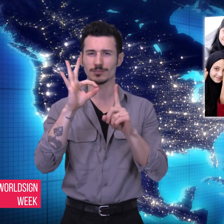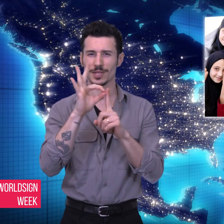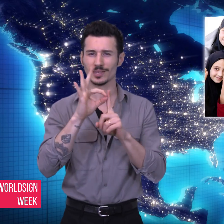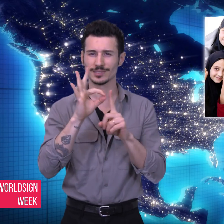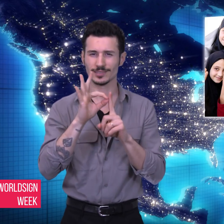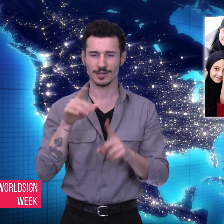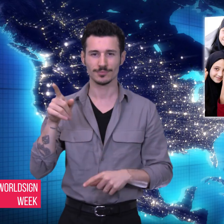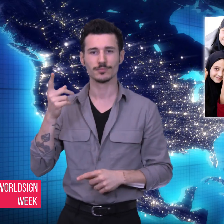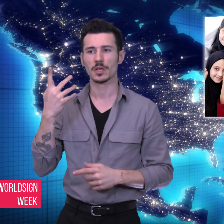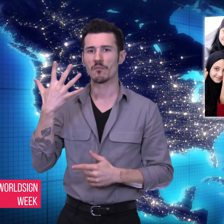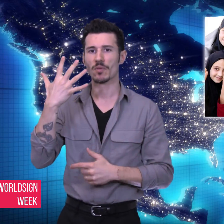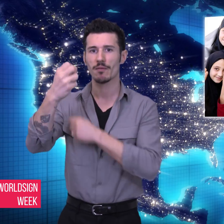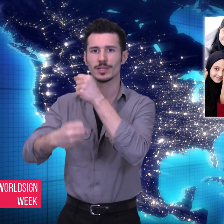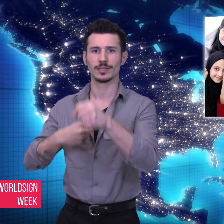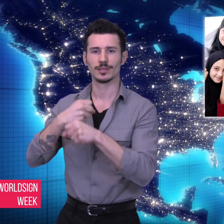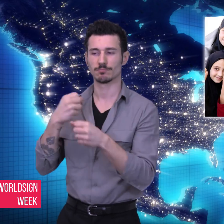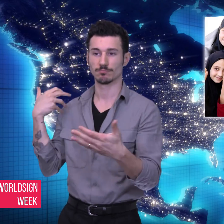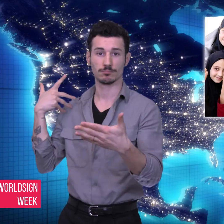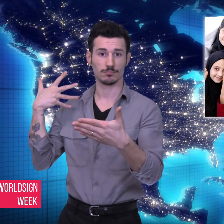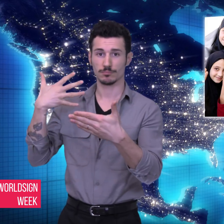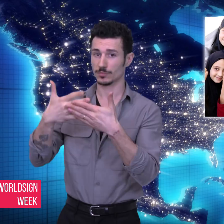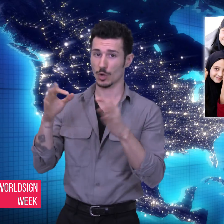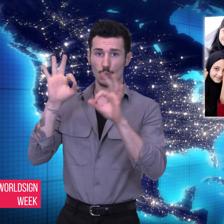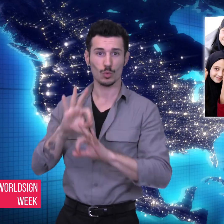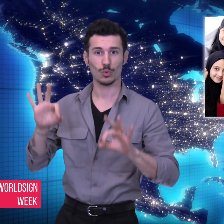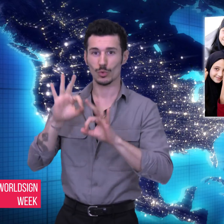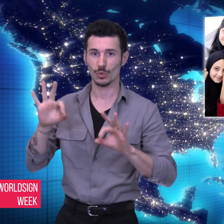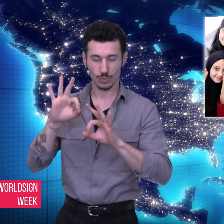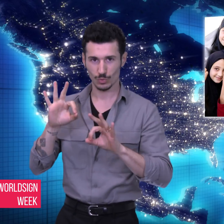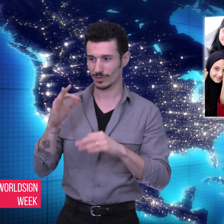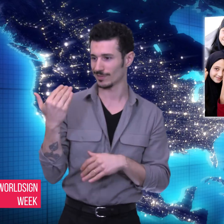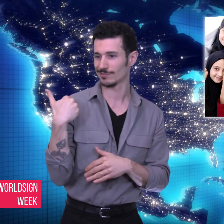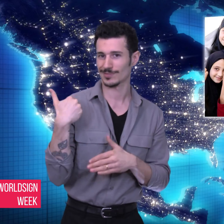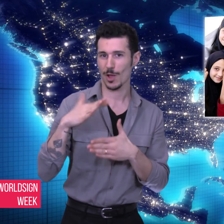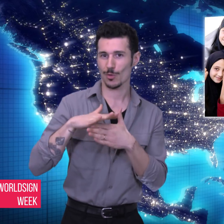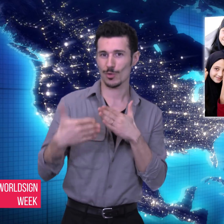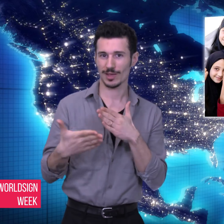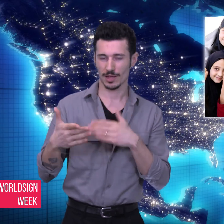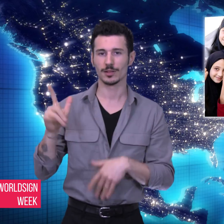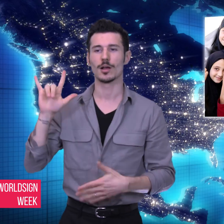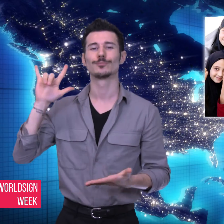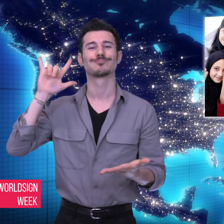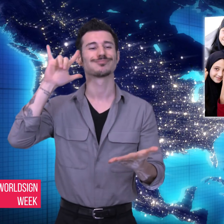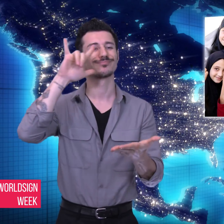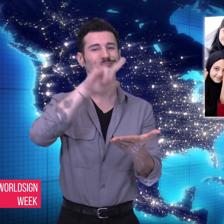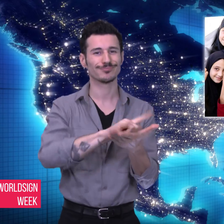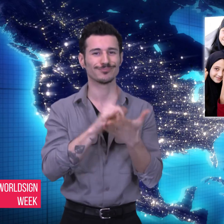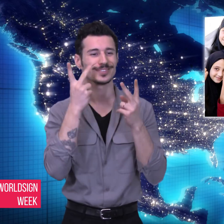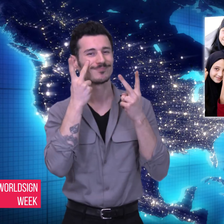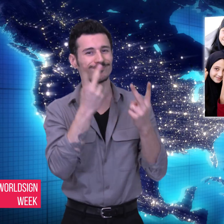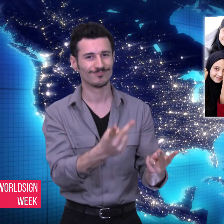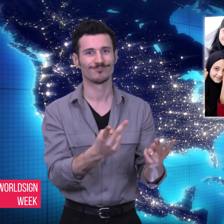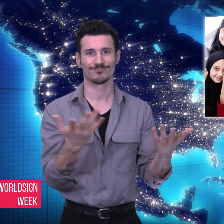Yousafzai became internationally known when she was 14